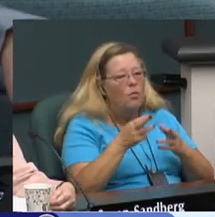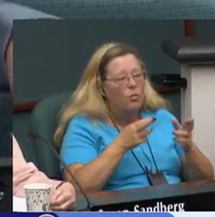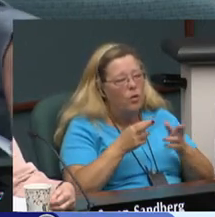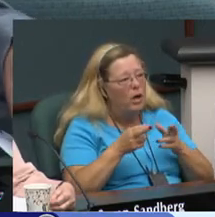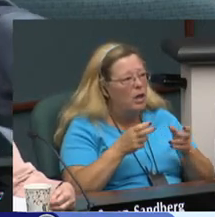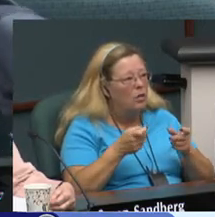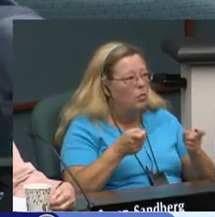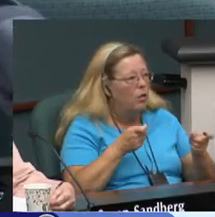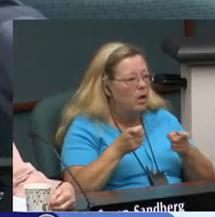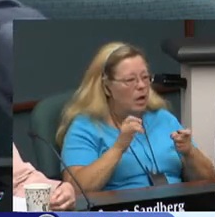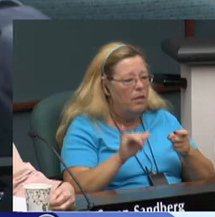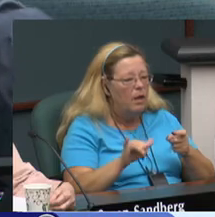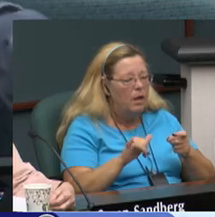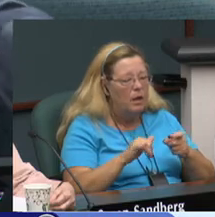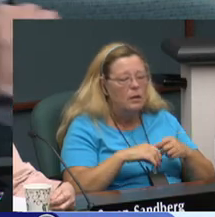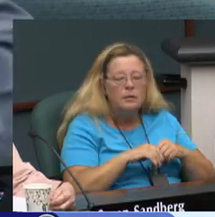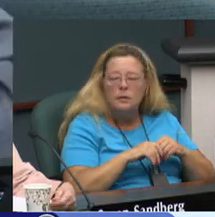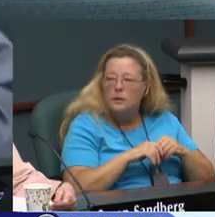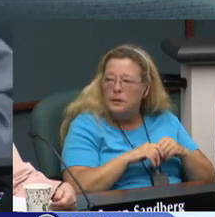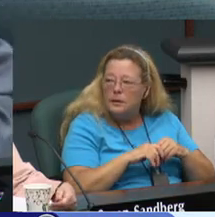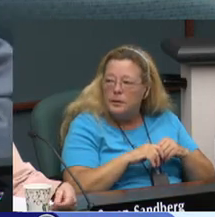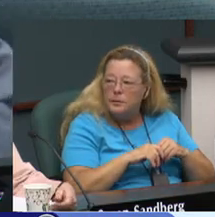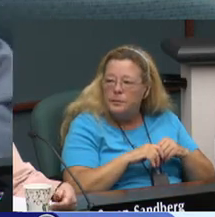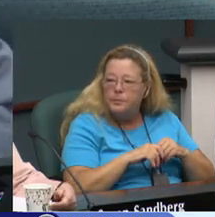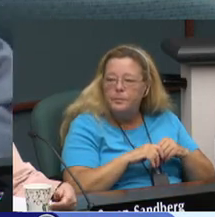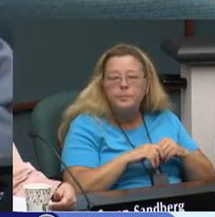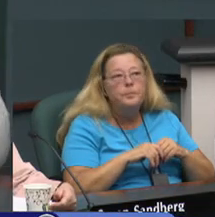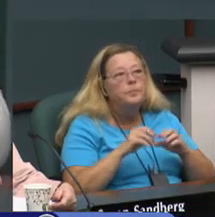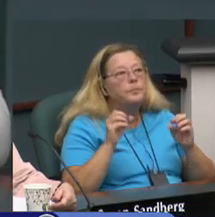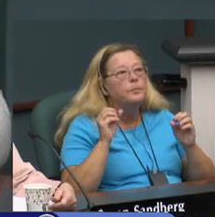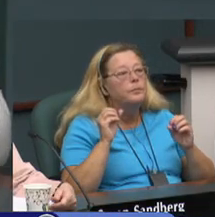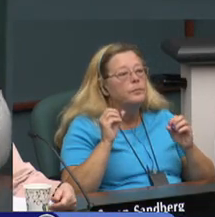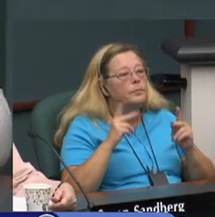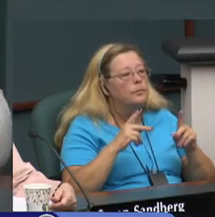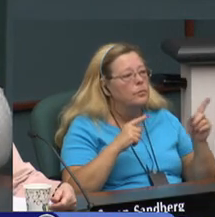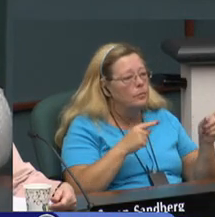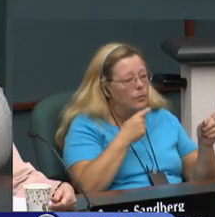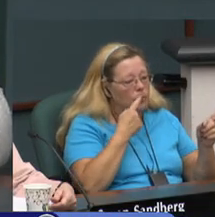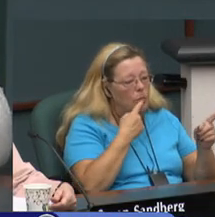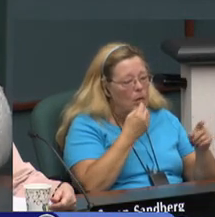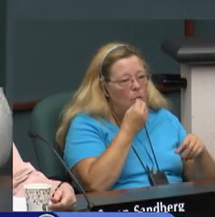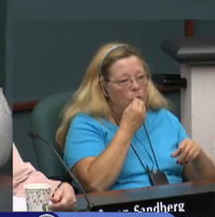understand your question well but you're saying food products may be grown in